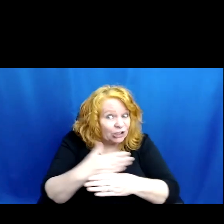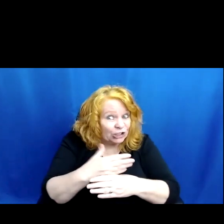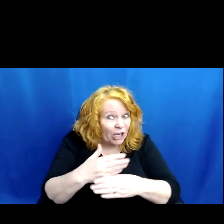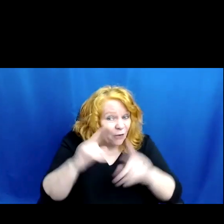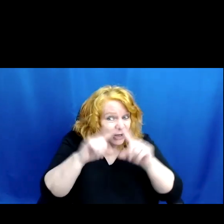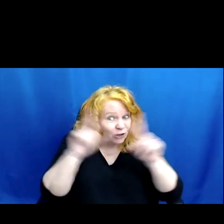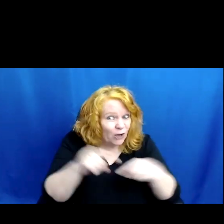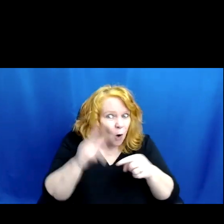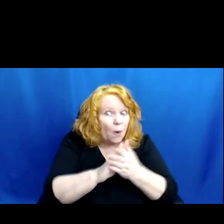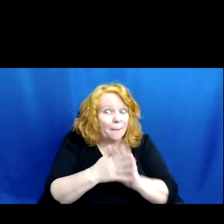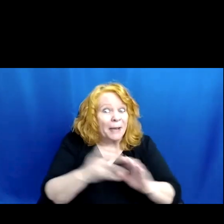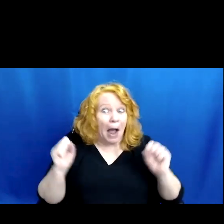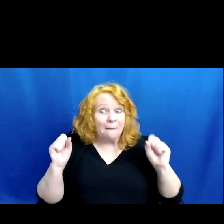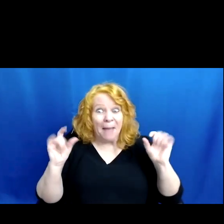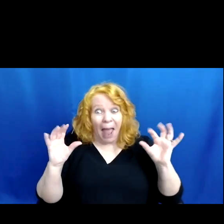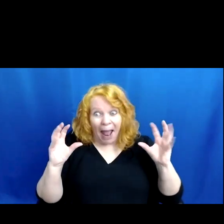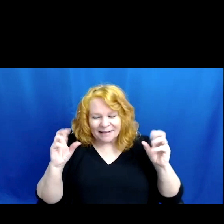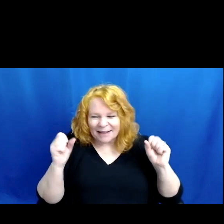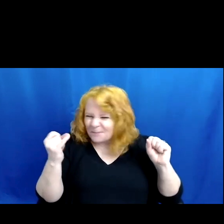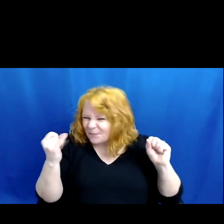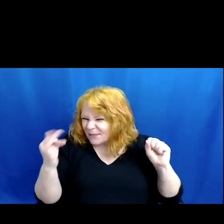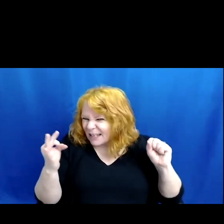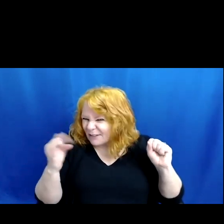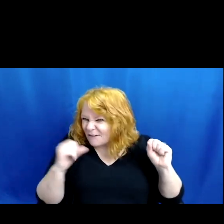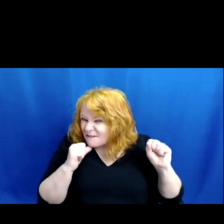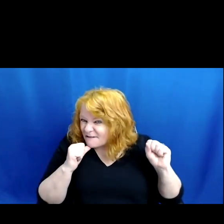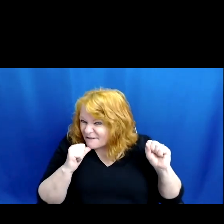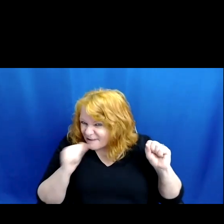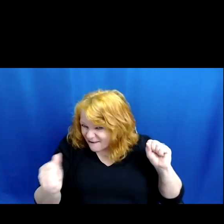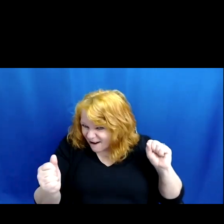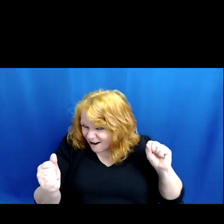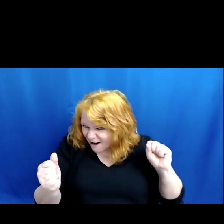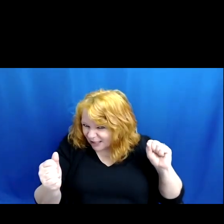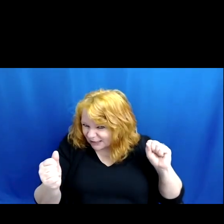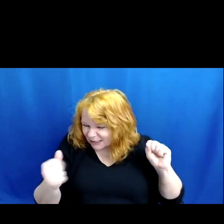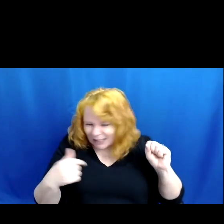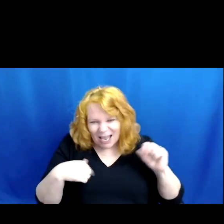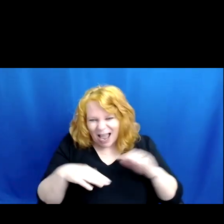And if not, I will not try too hard.